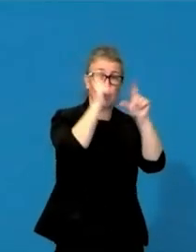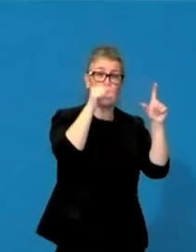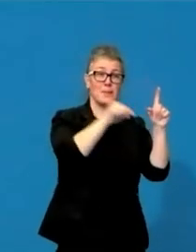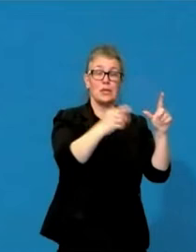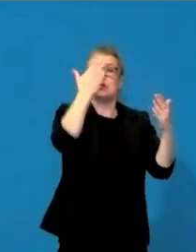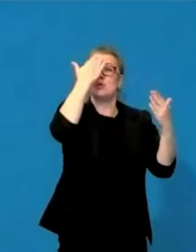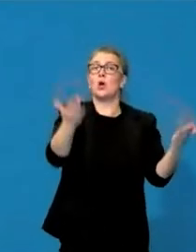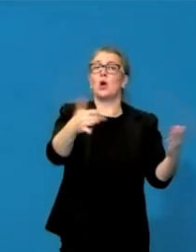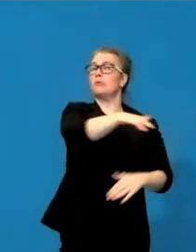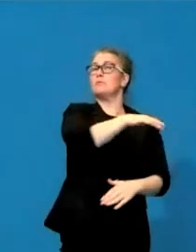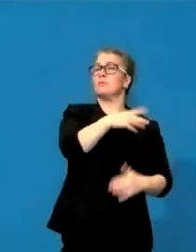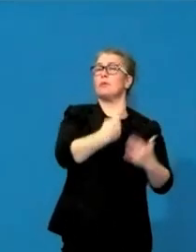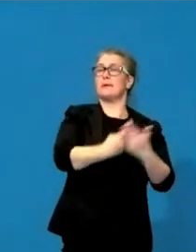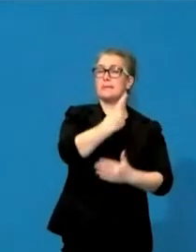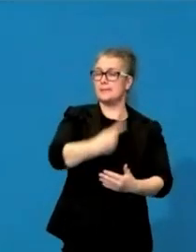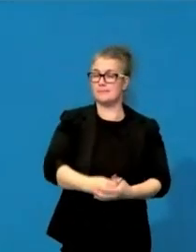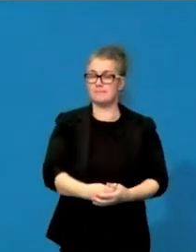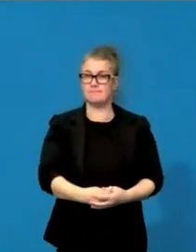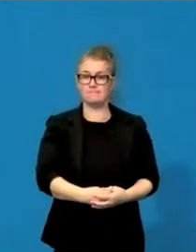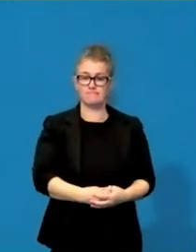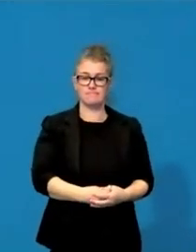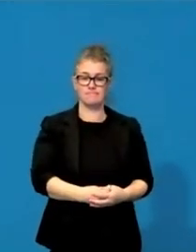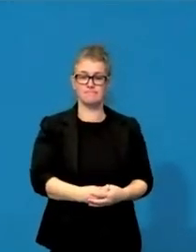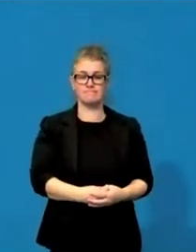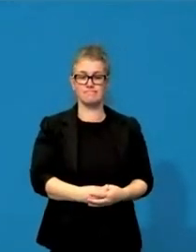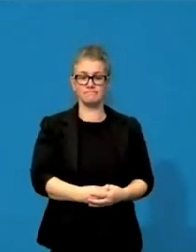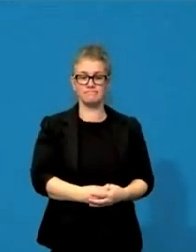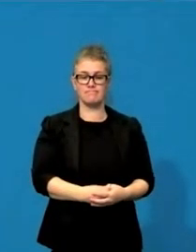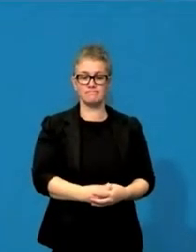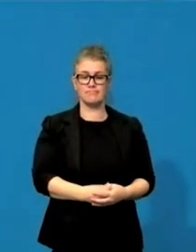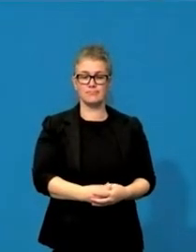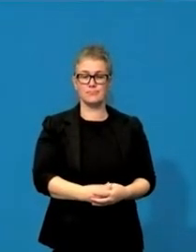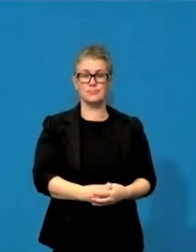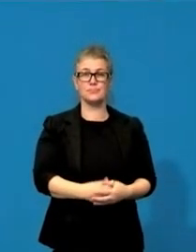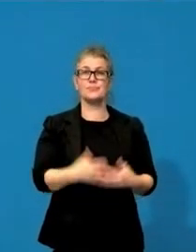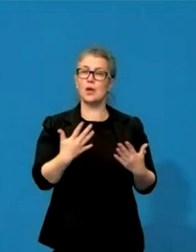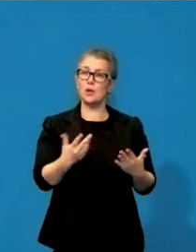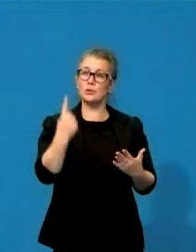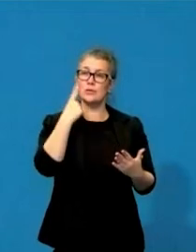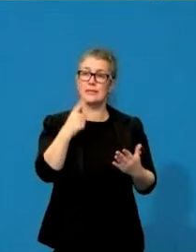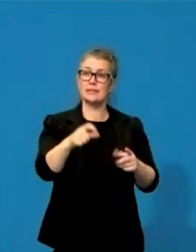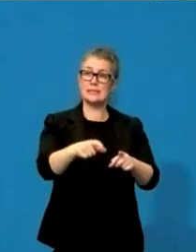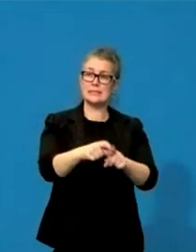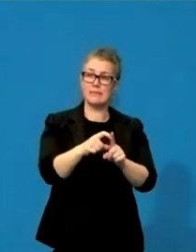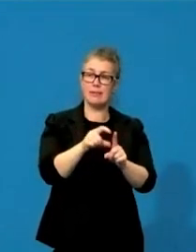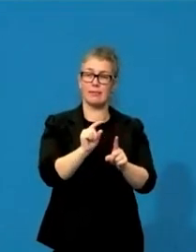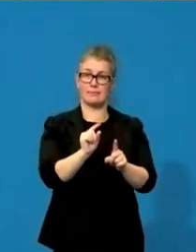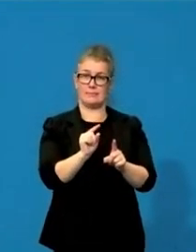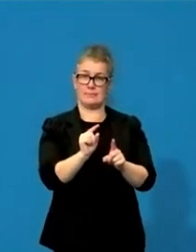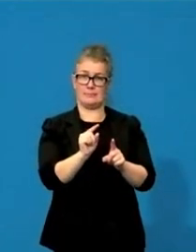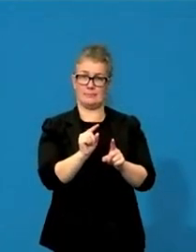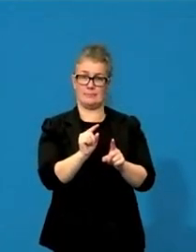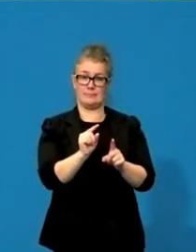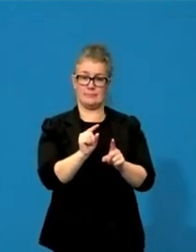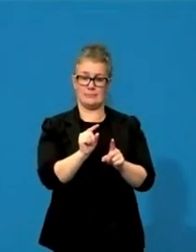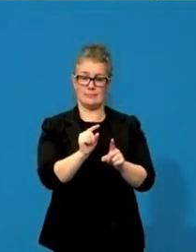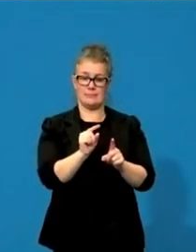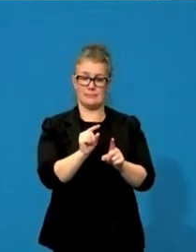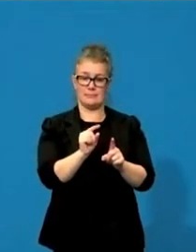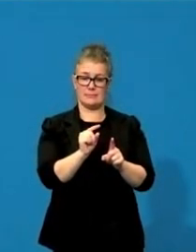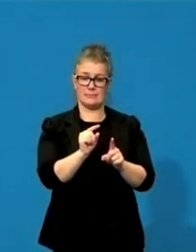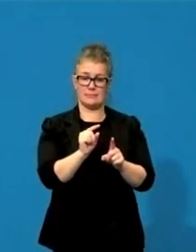And so is that - is that difficult for